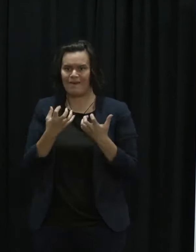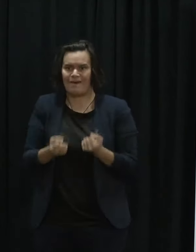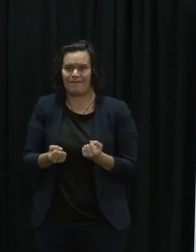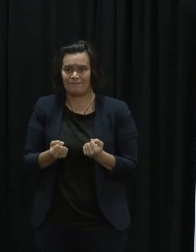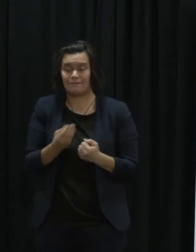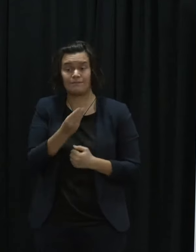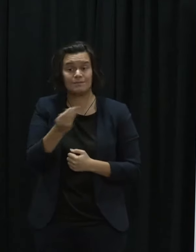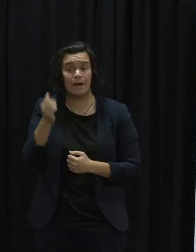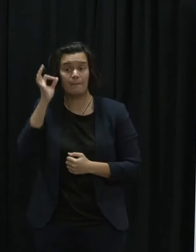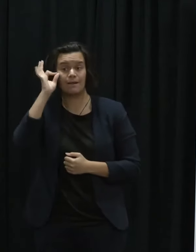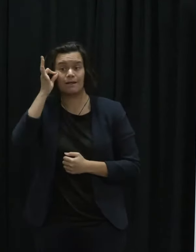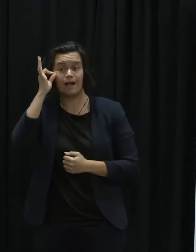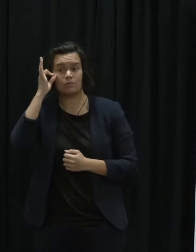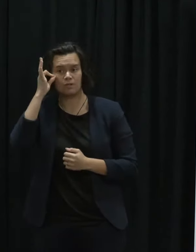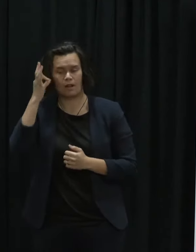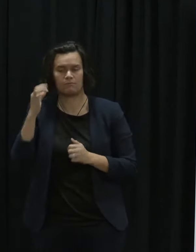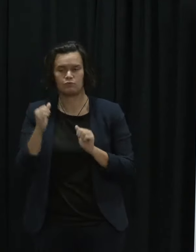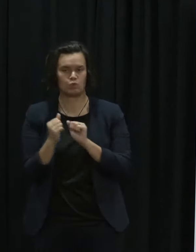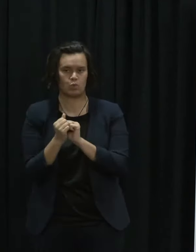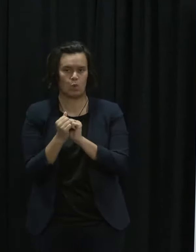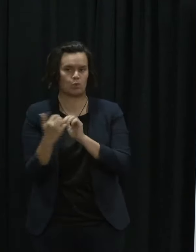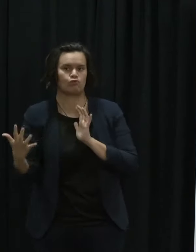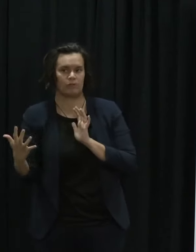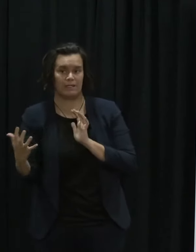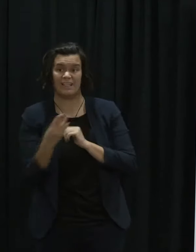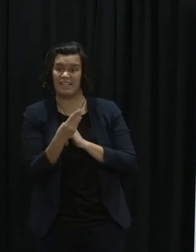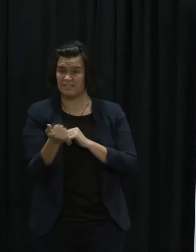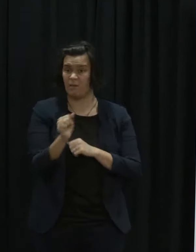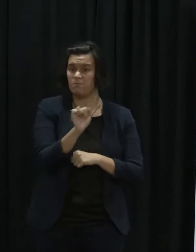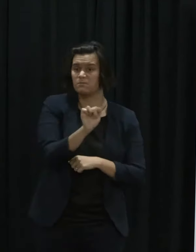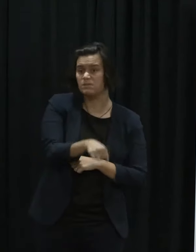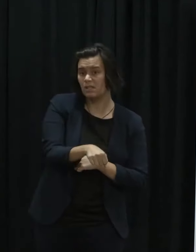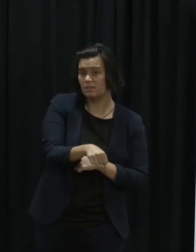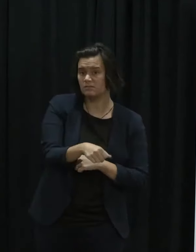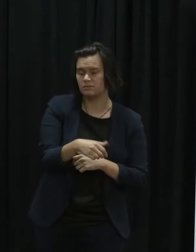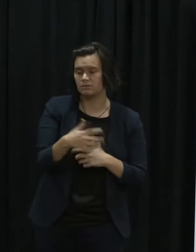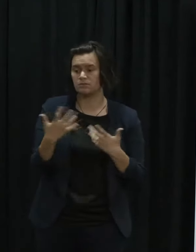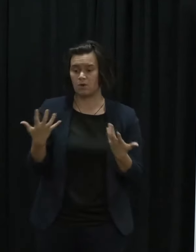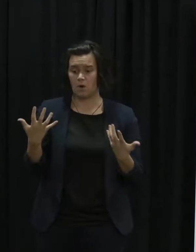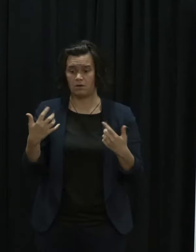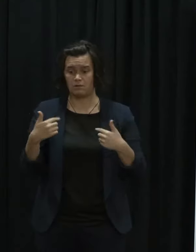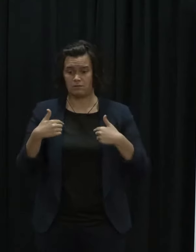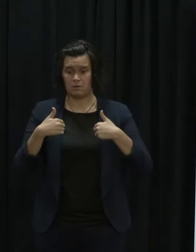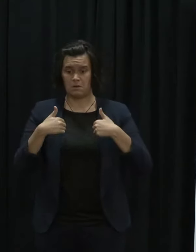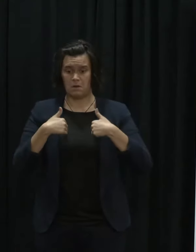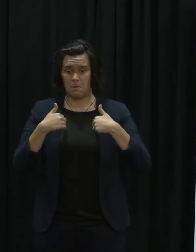process in good faith. Some councils don't agree with